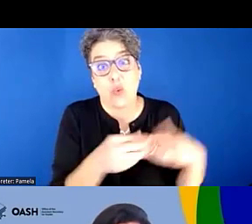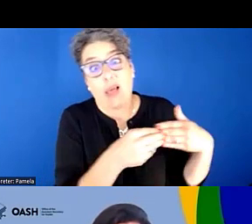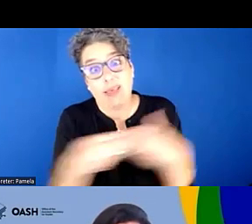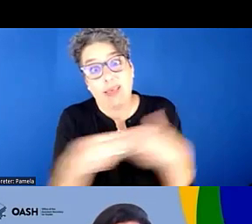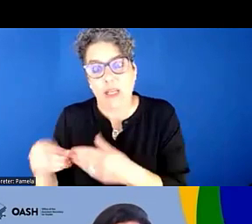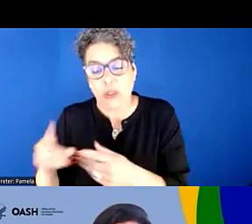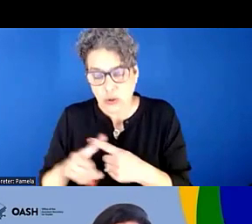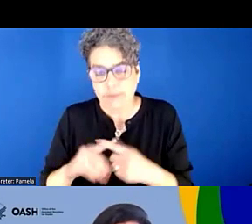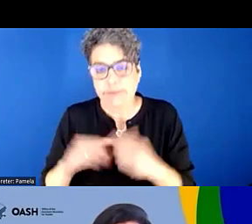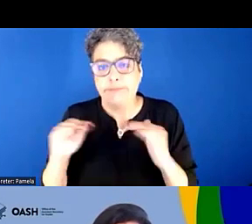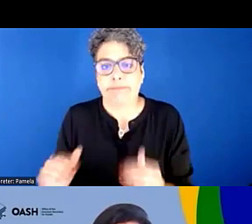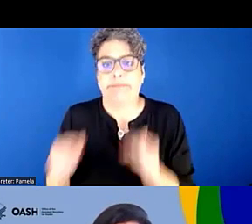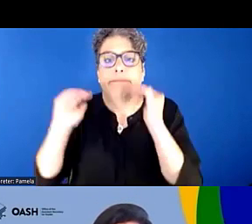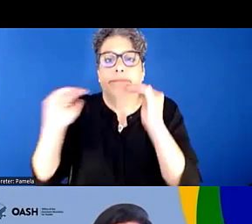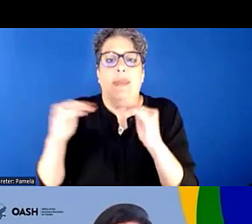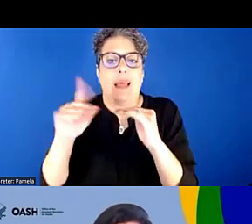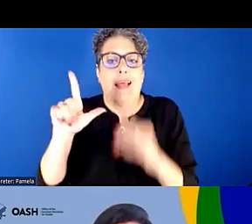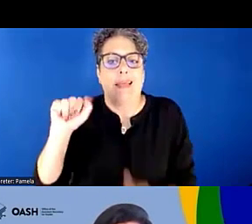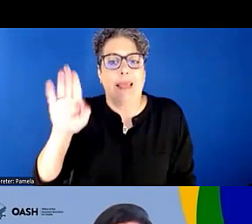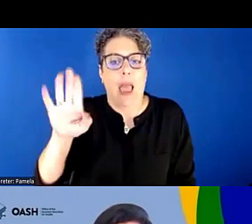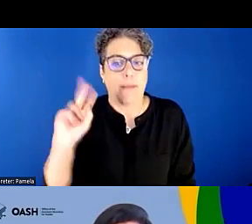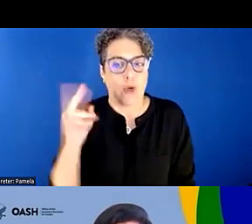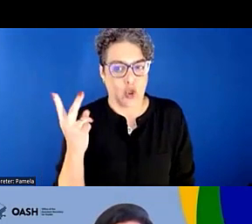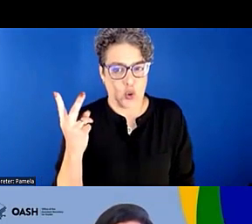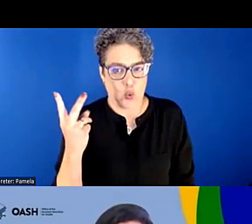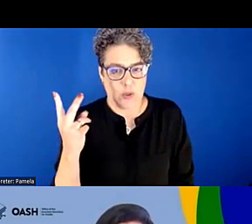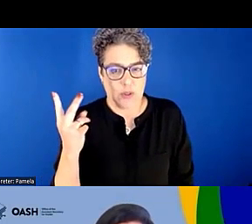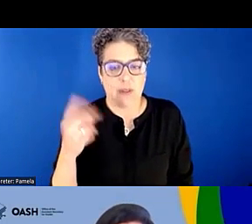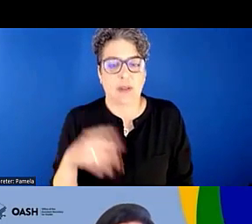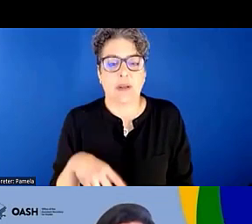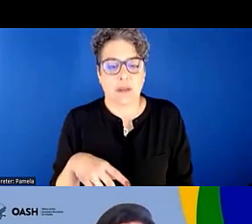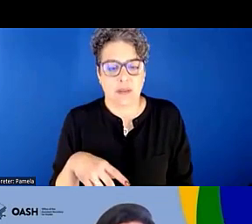where the shaded areas grow,